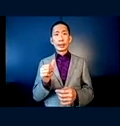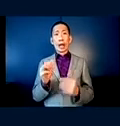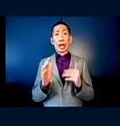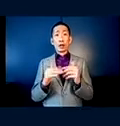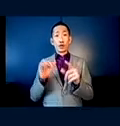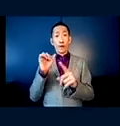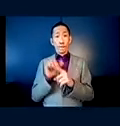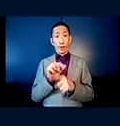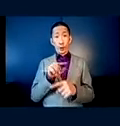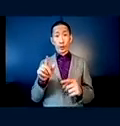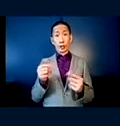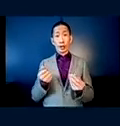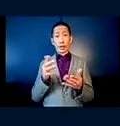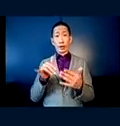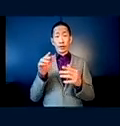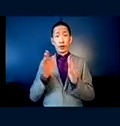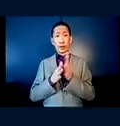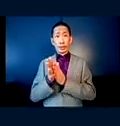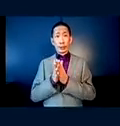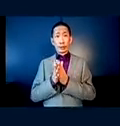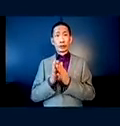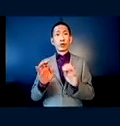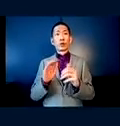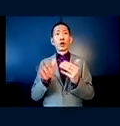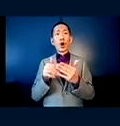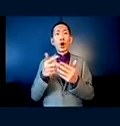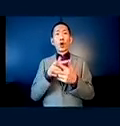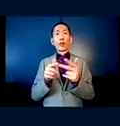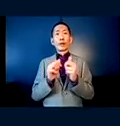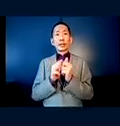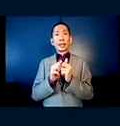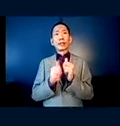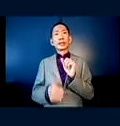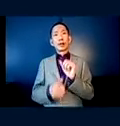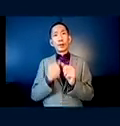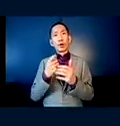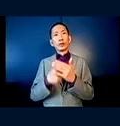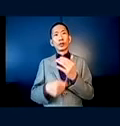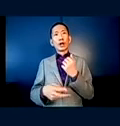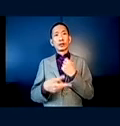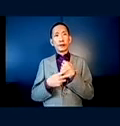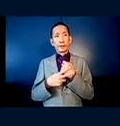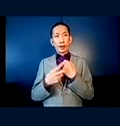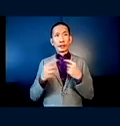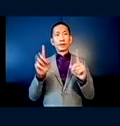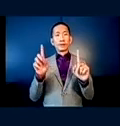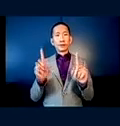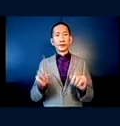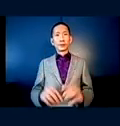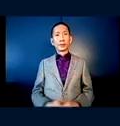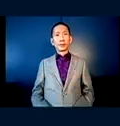ARE GOOD AND IT'S NOT TO FOOL YOU THAT THEY GIVE YOU AN INCENTIVE.